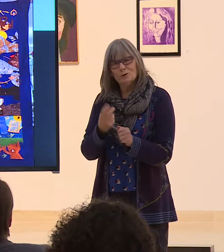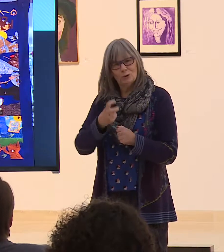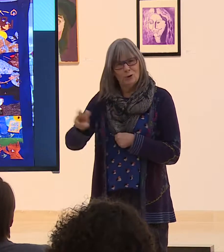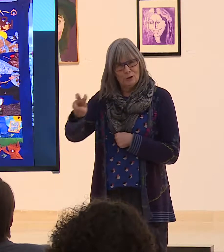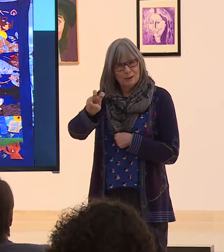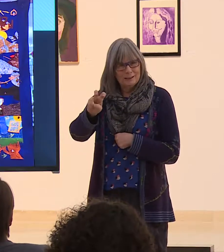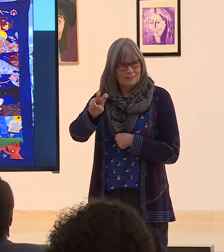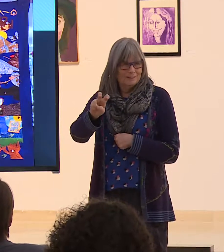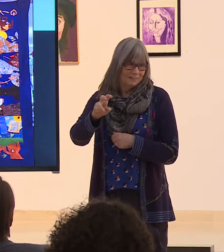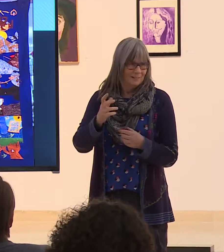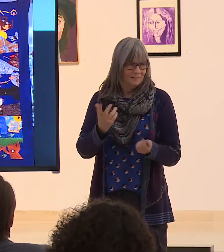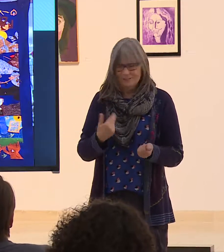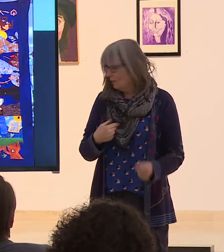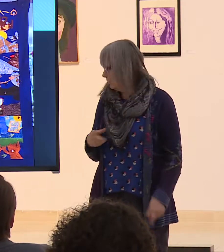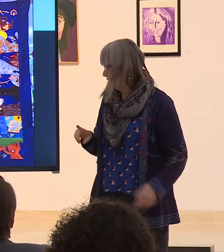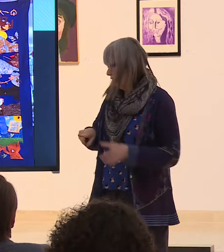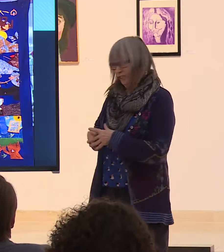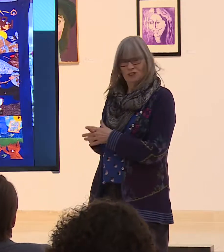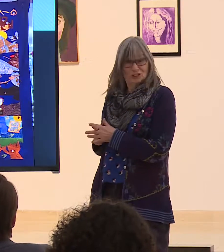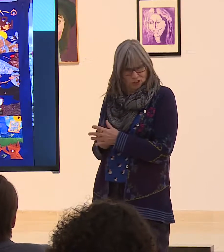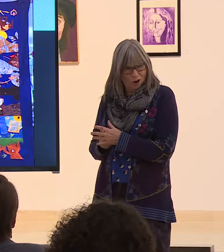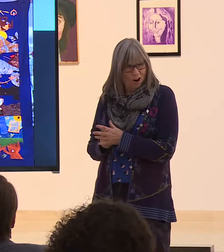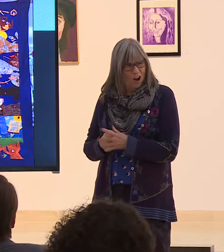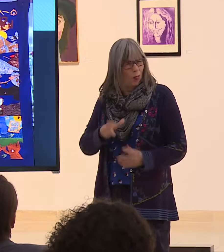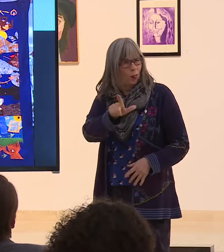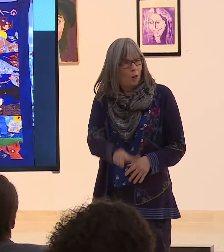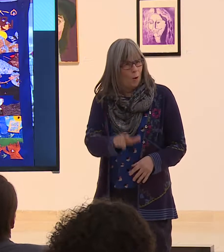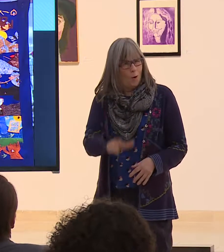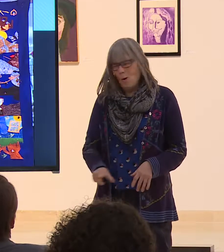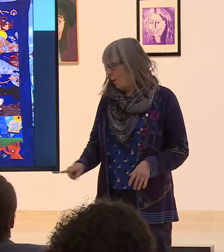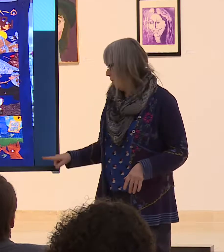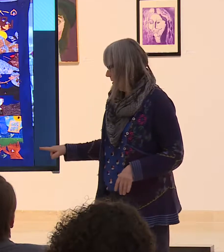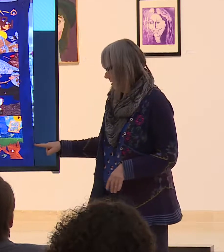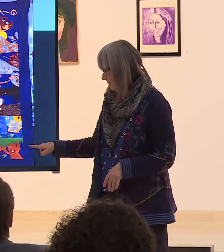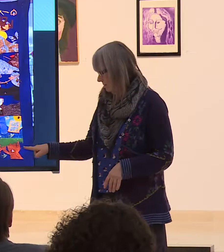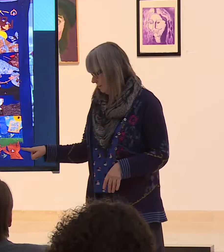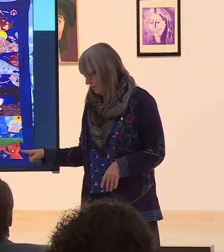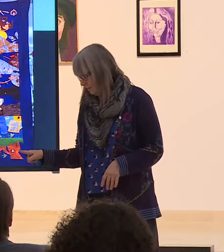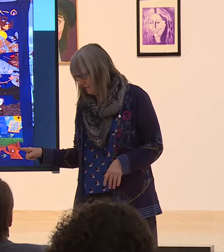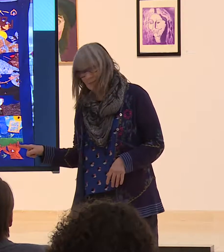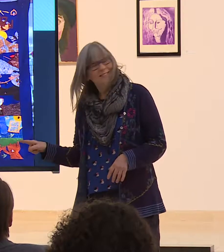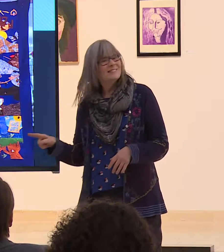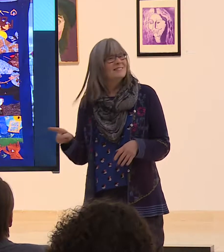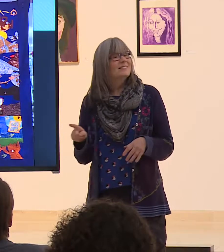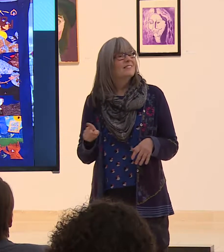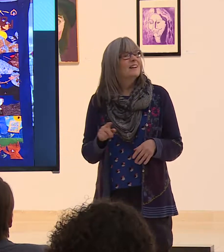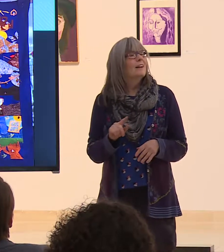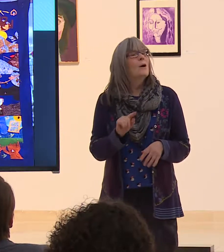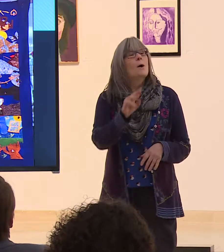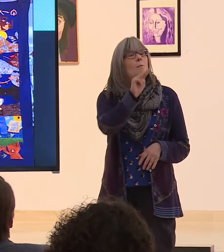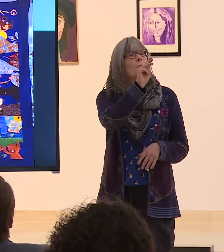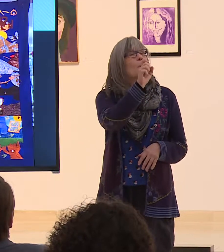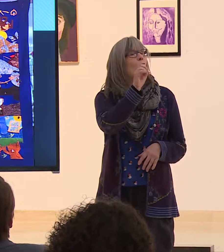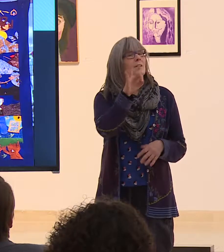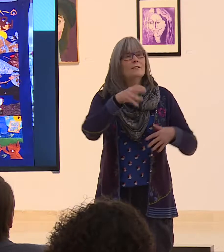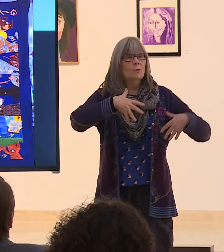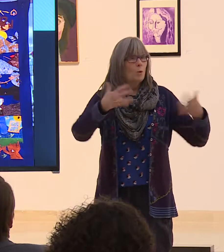of the month, but I wanted it to tell a story, to be part of the journey. At the beginning, the lower end of the piece,